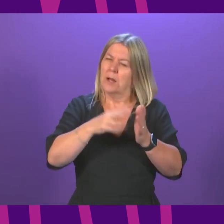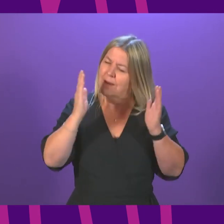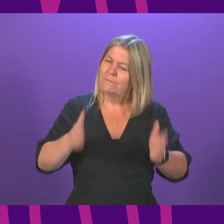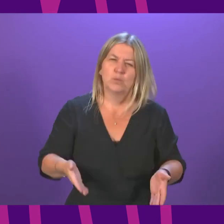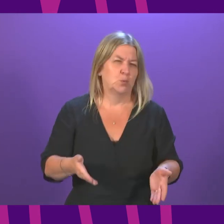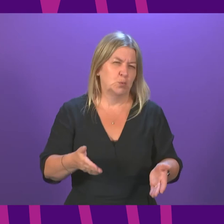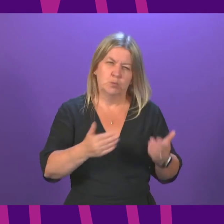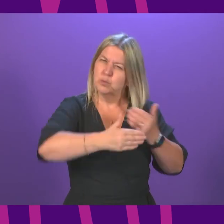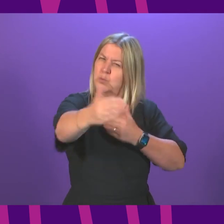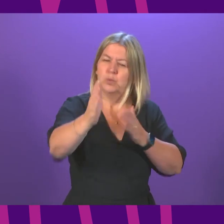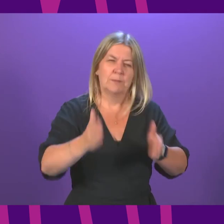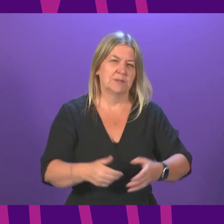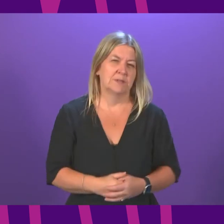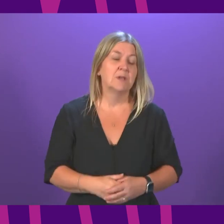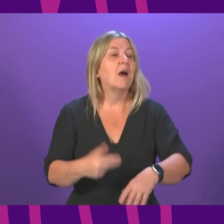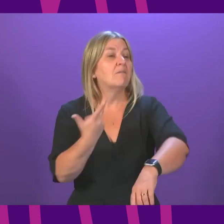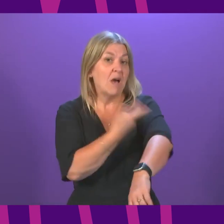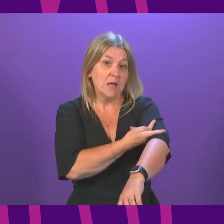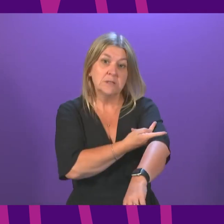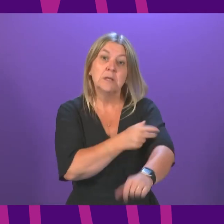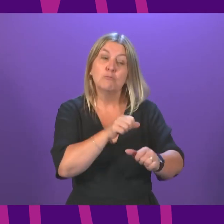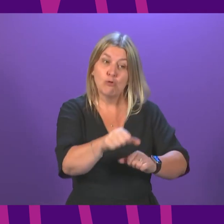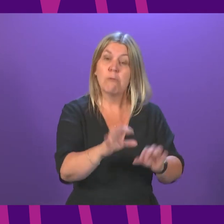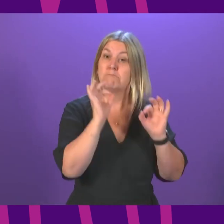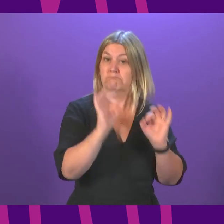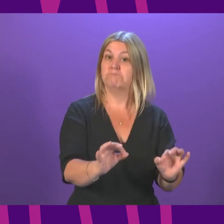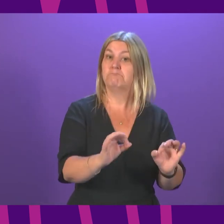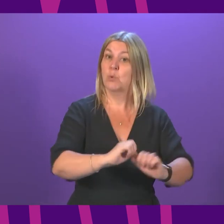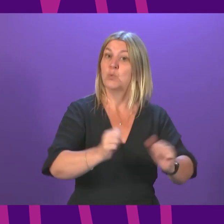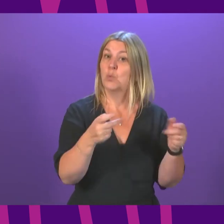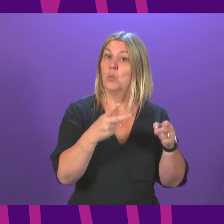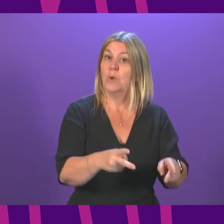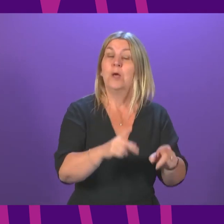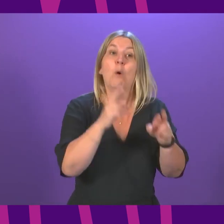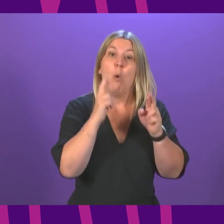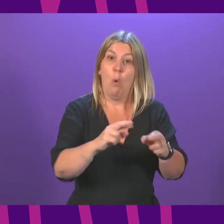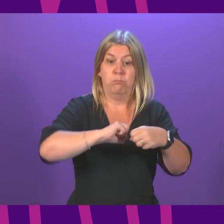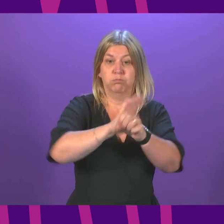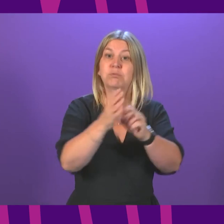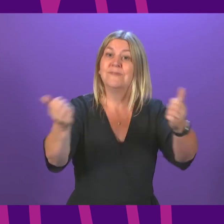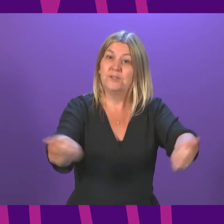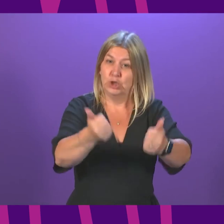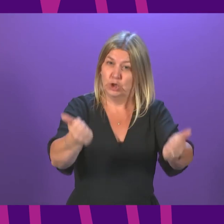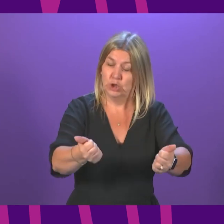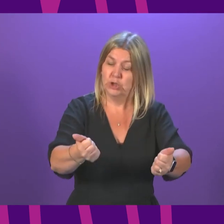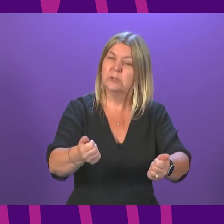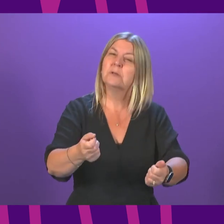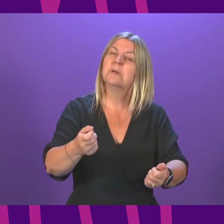The decision not to support the bill was difficult for the Liberal Democrats. We do not have